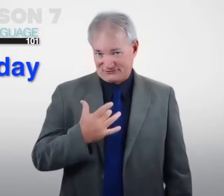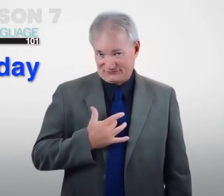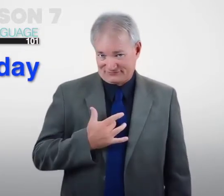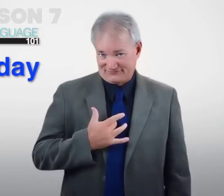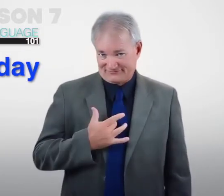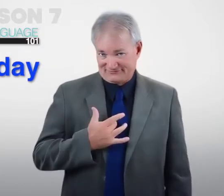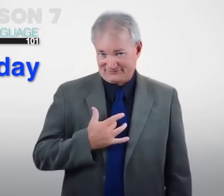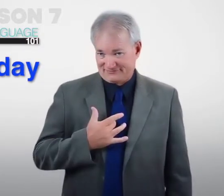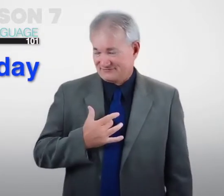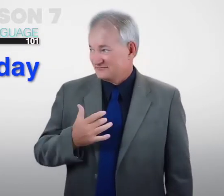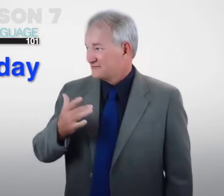Birthday.